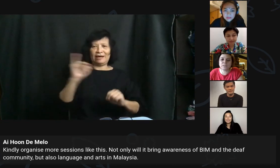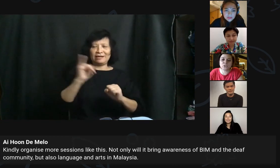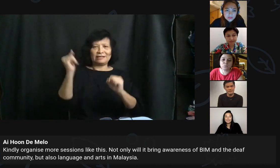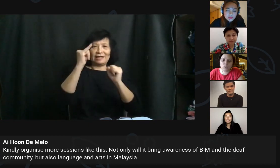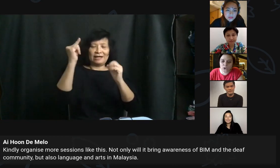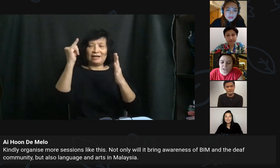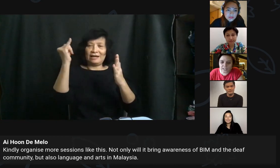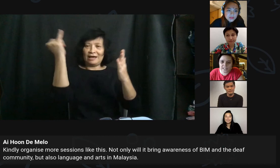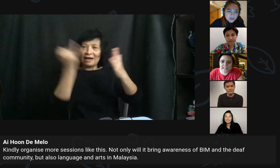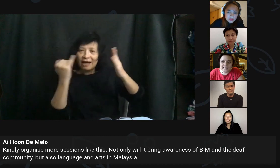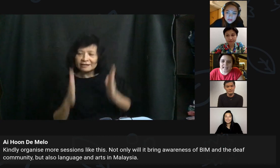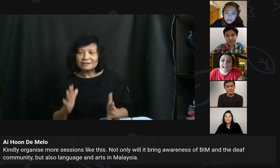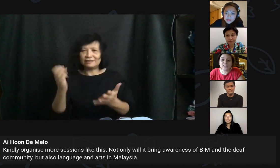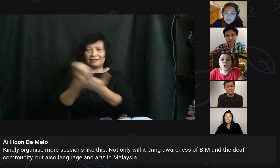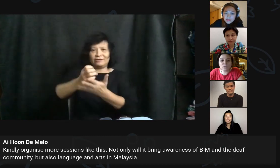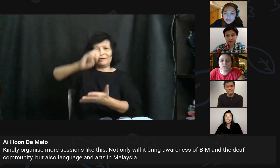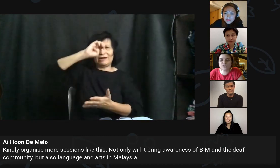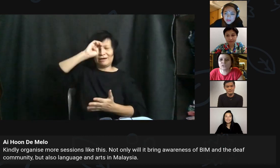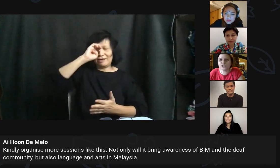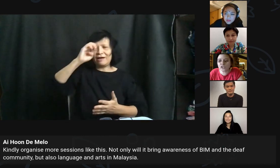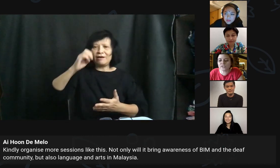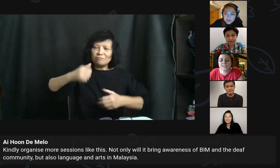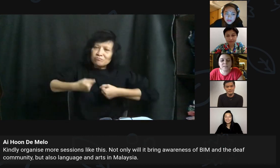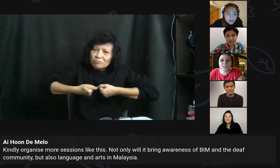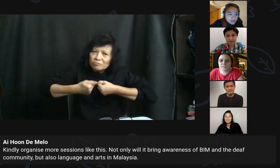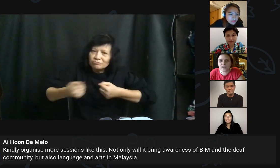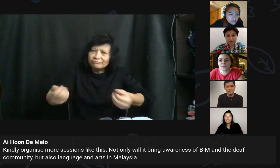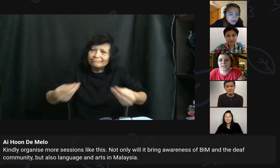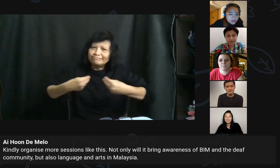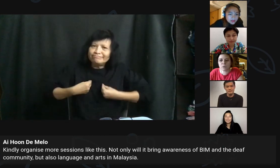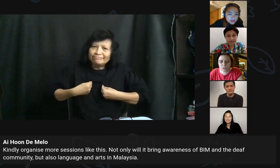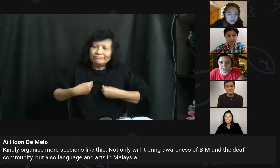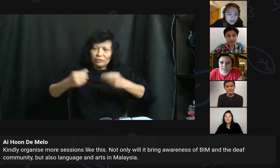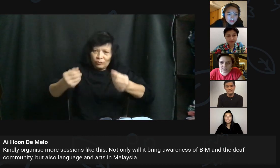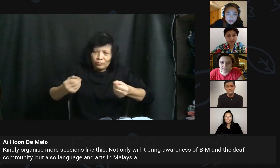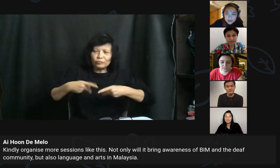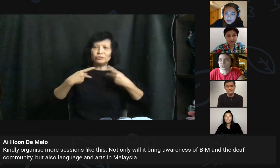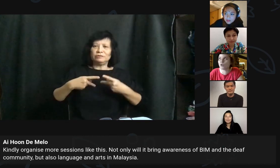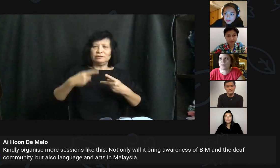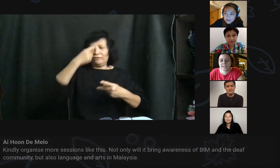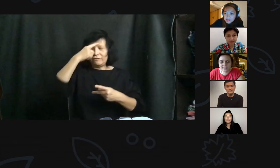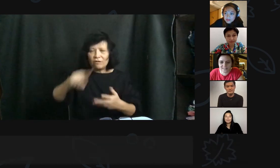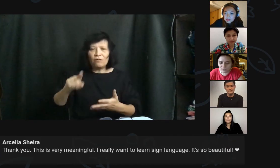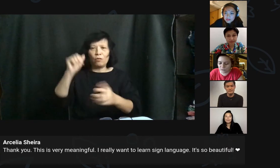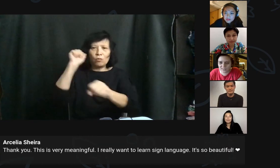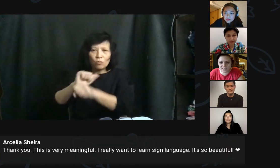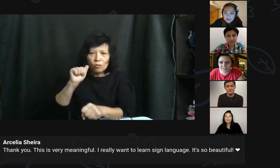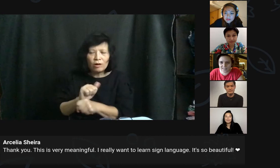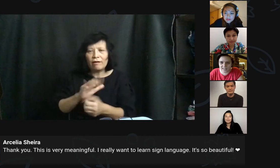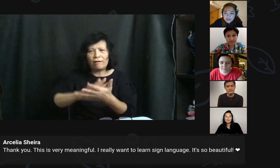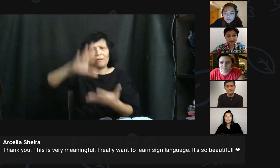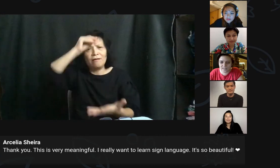Enabled me to work and also to learn something very important. So many things which we discussed today.